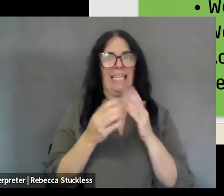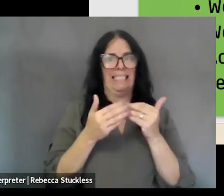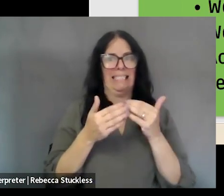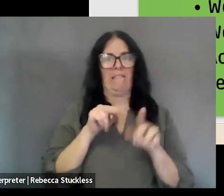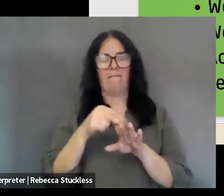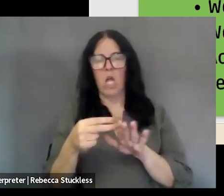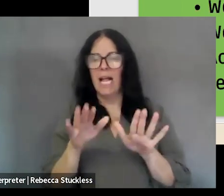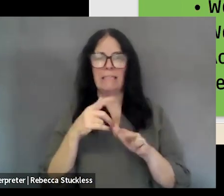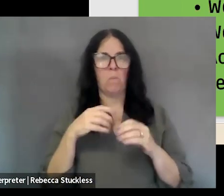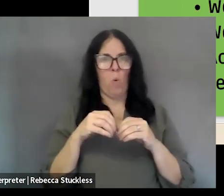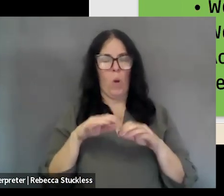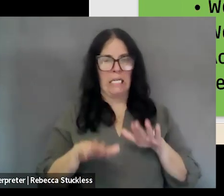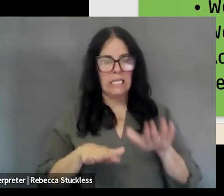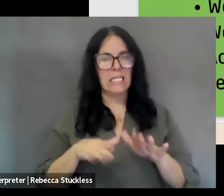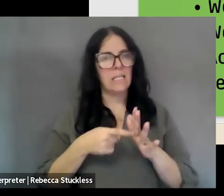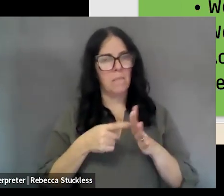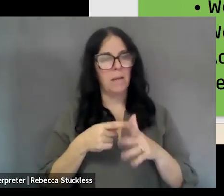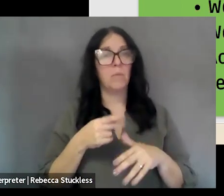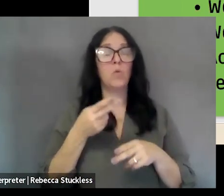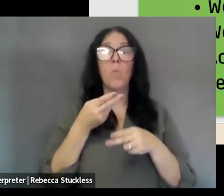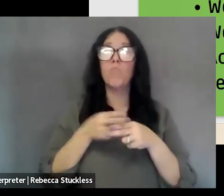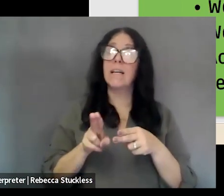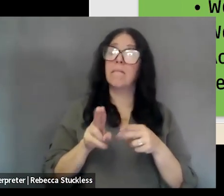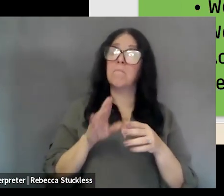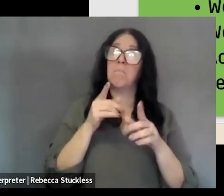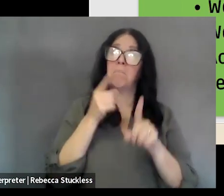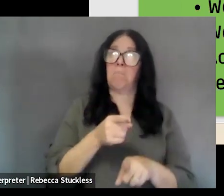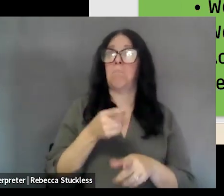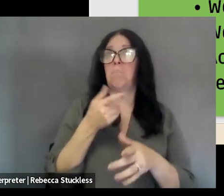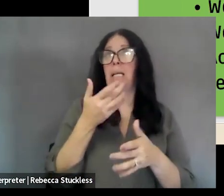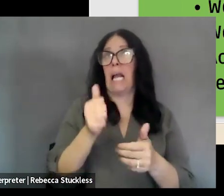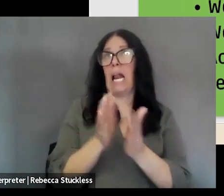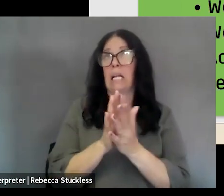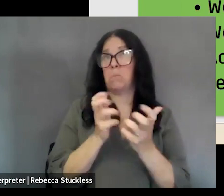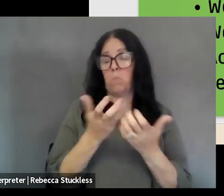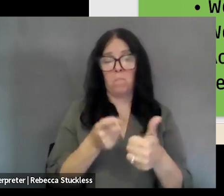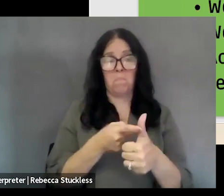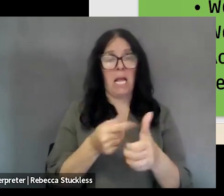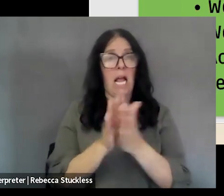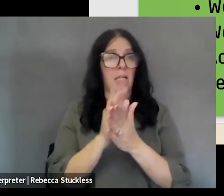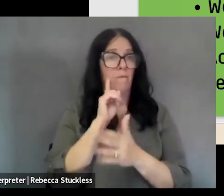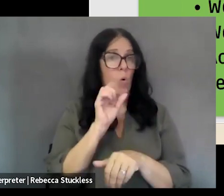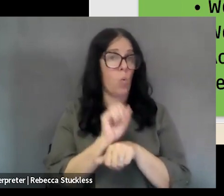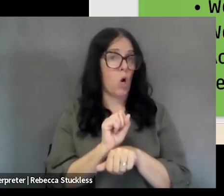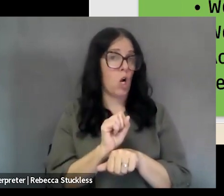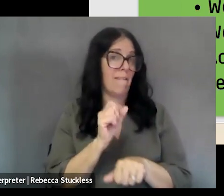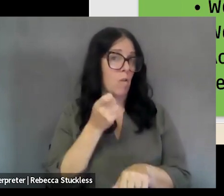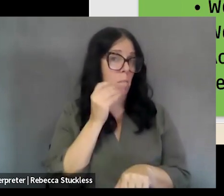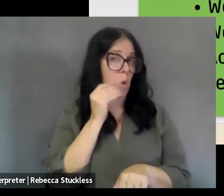of some accommodations that you can ask for is the ability to work from home versus in the office,